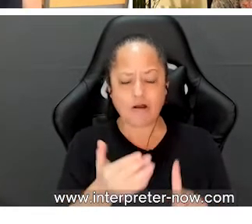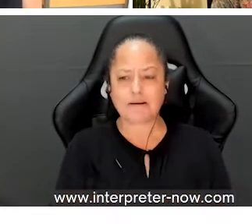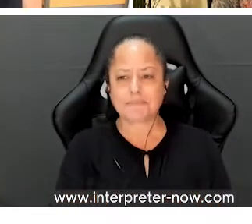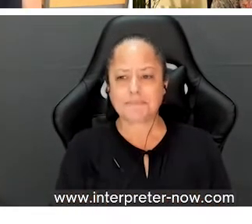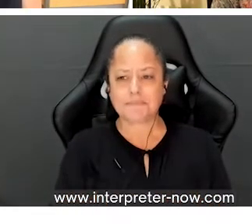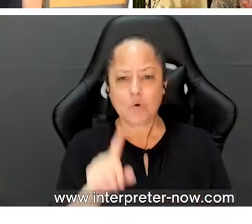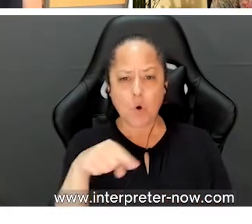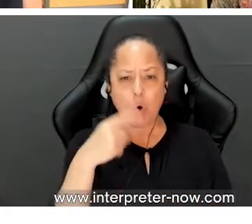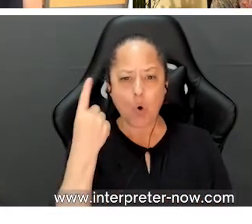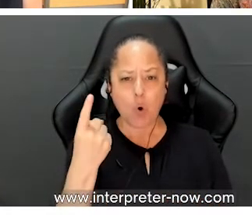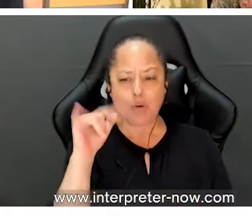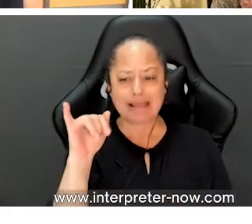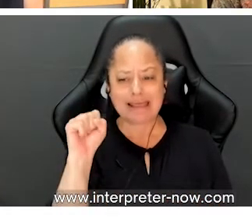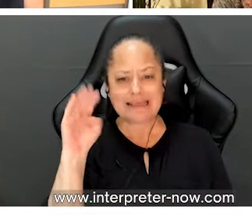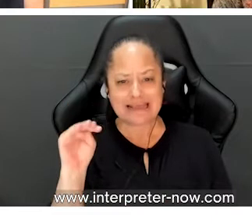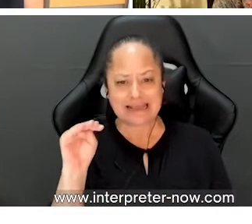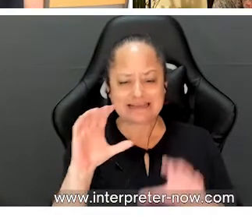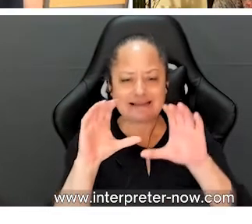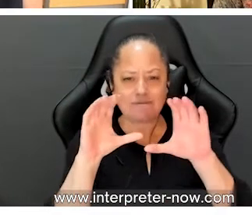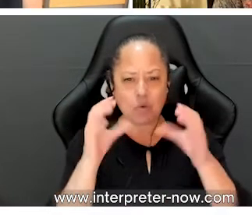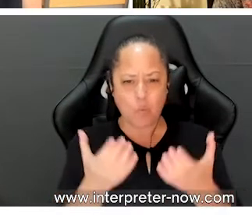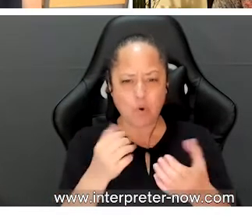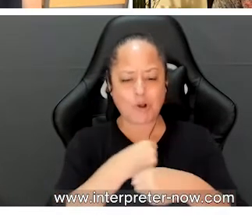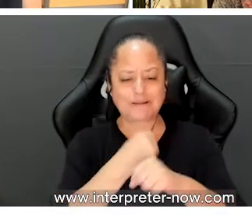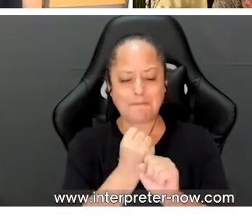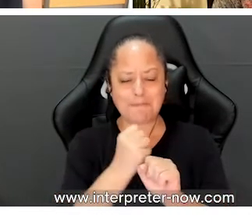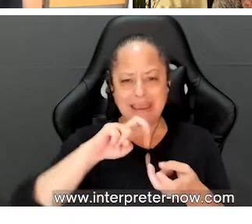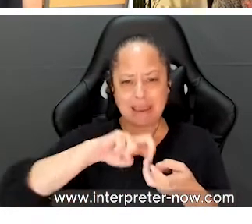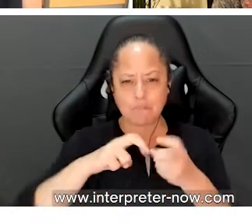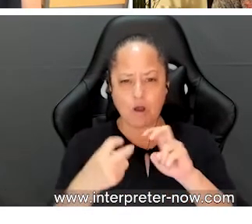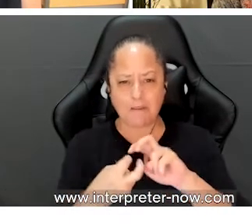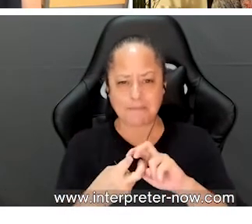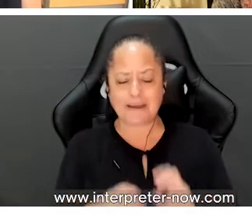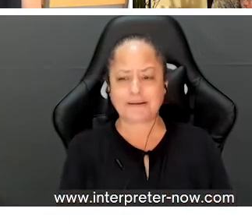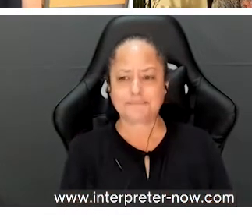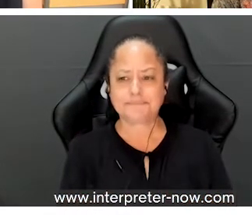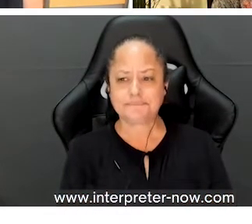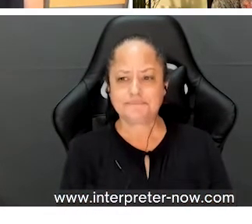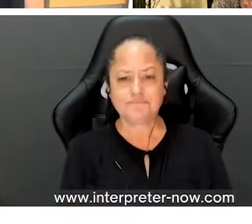It is only the isms of the world that make it problematic.